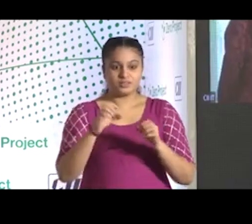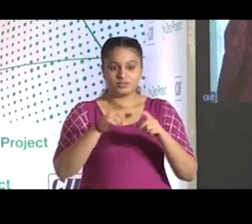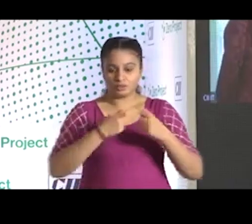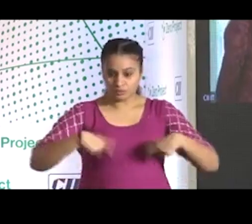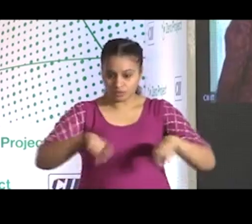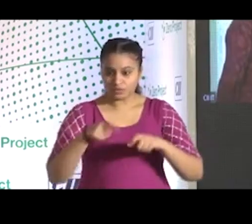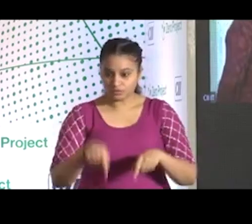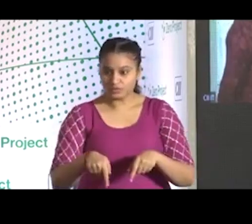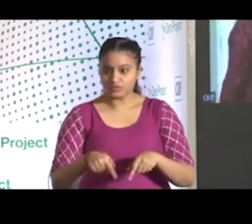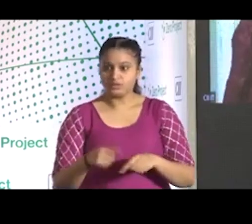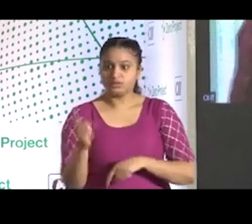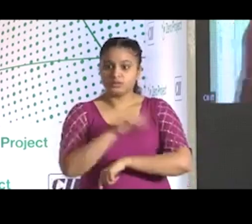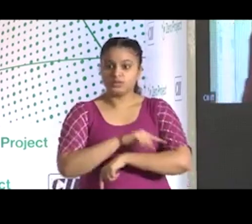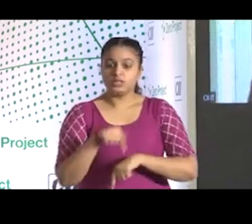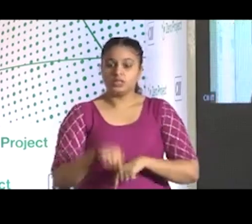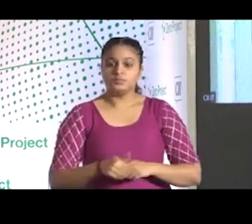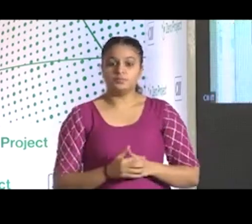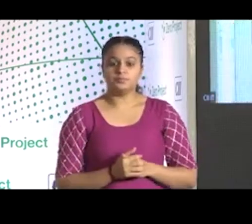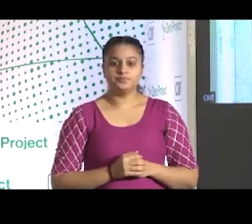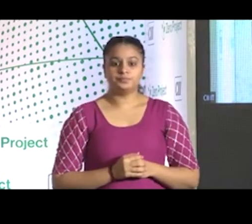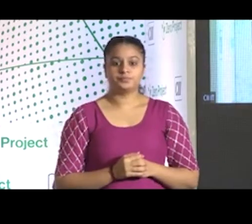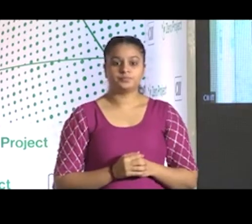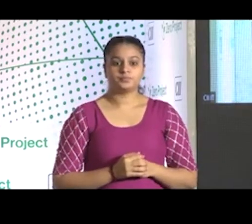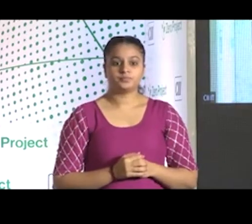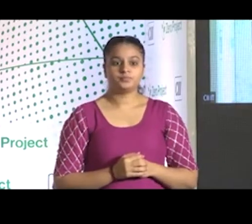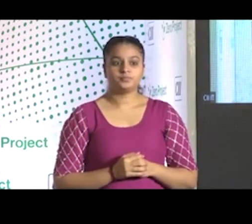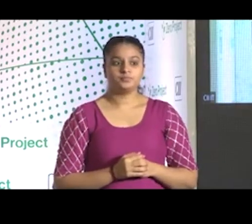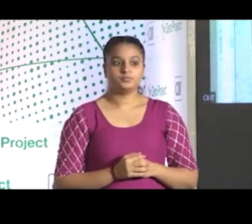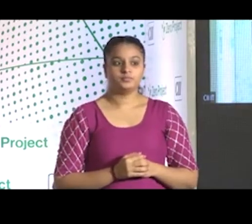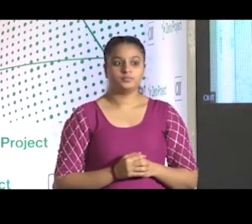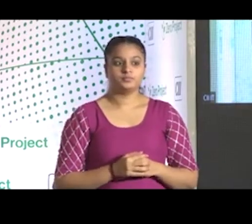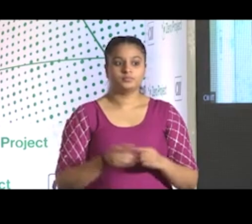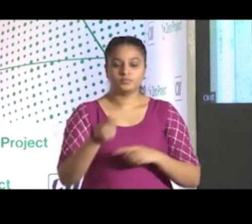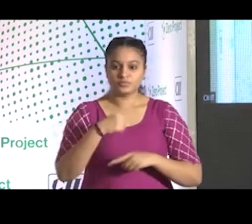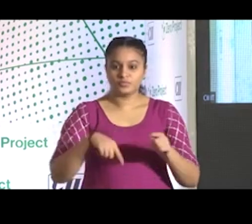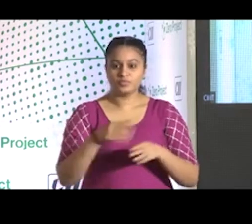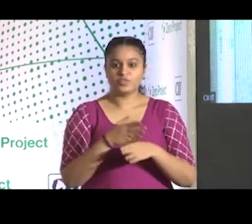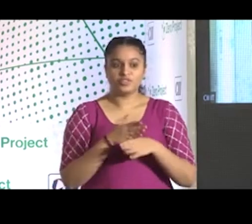that we identified where we can bring this to your project network